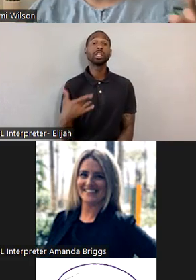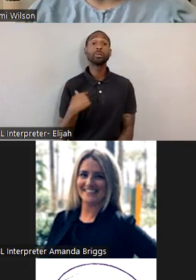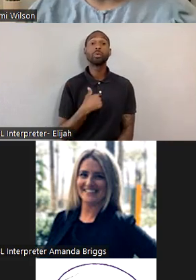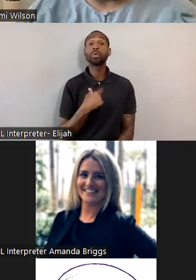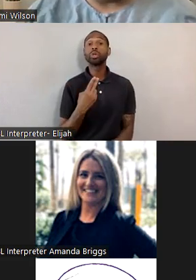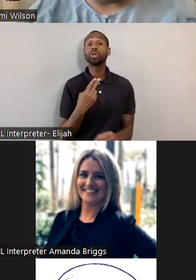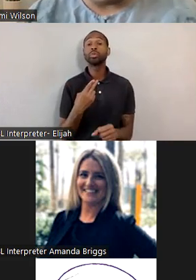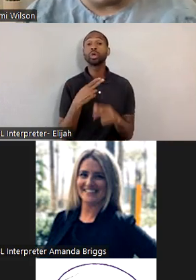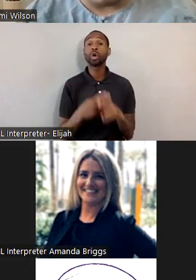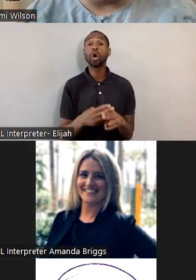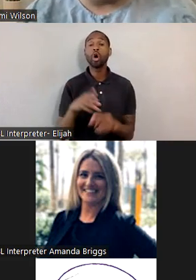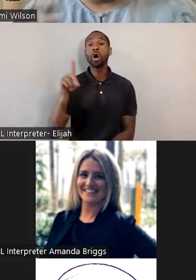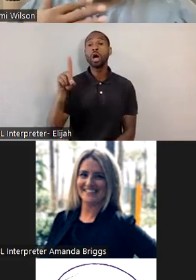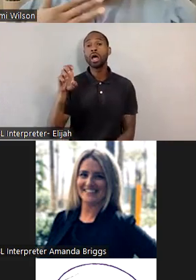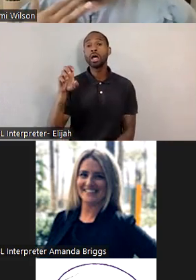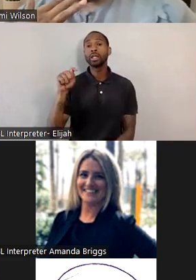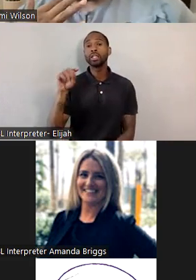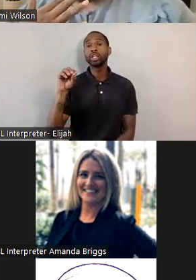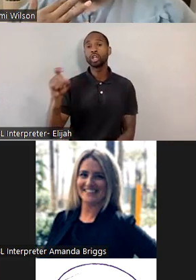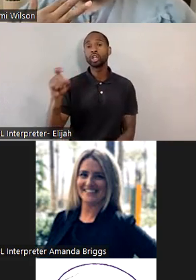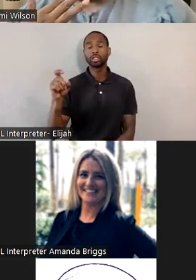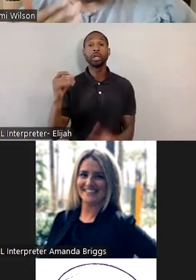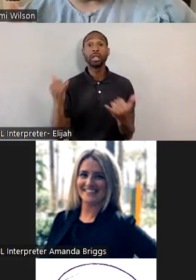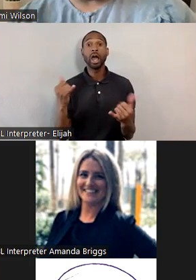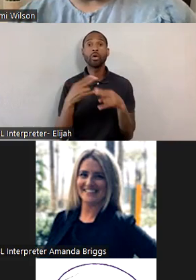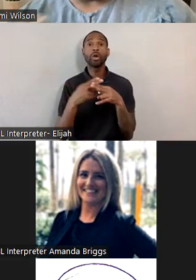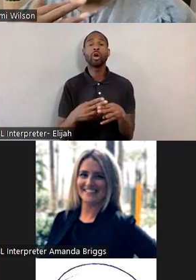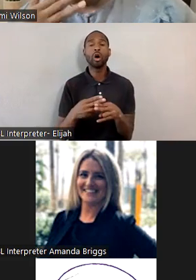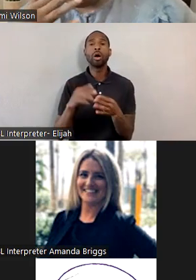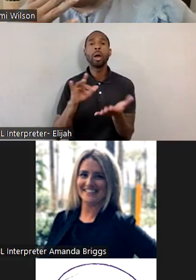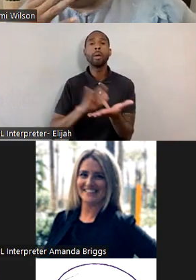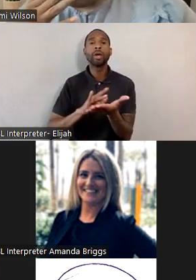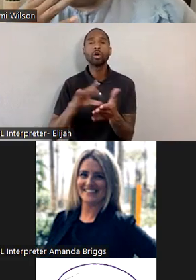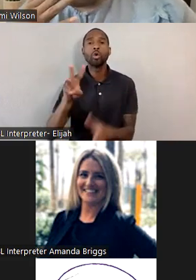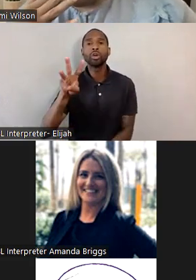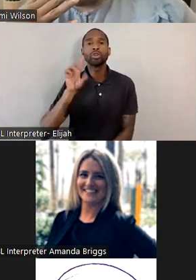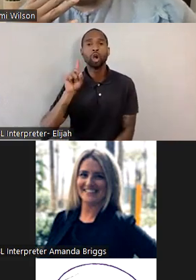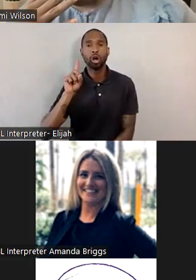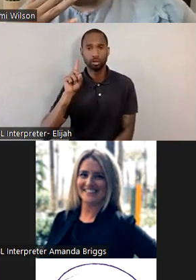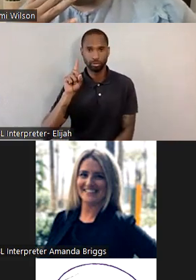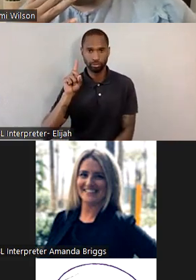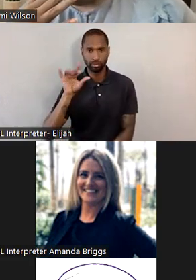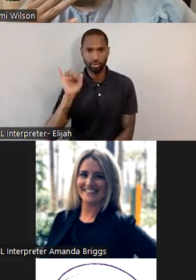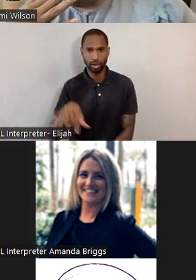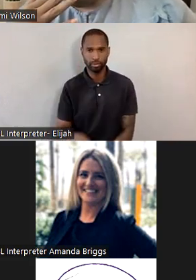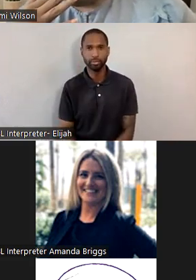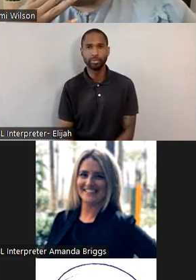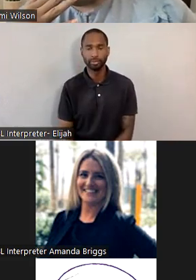called detox, is now being referred to as medical withdrawal. So